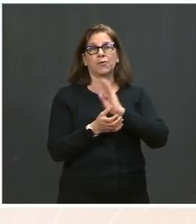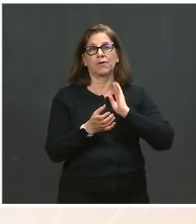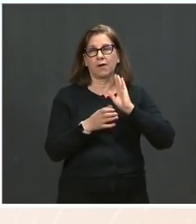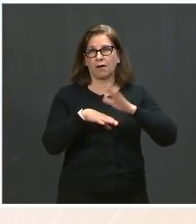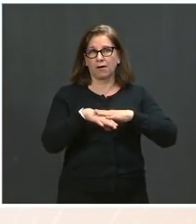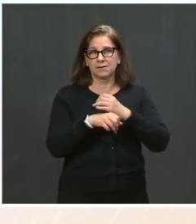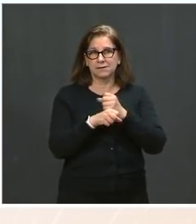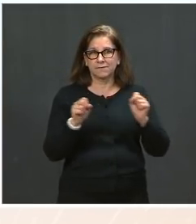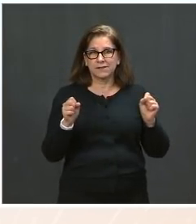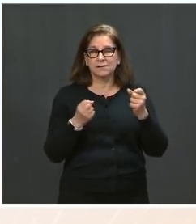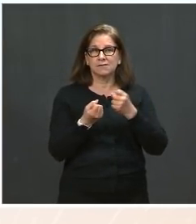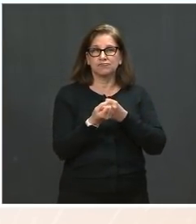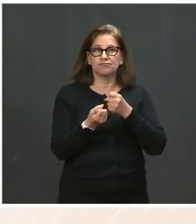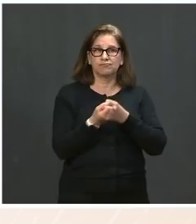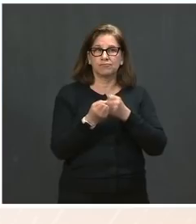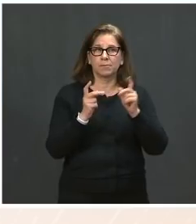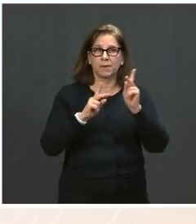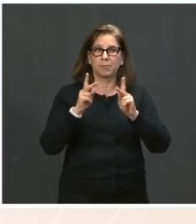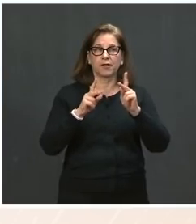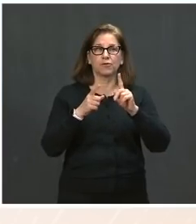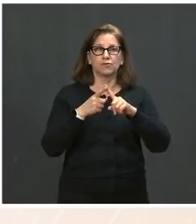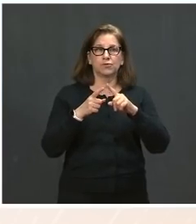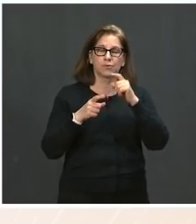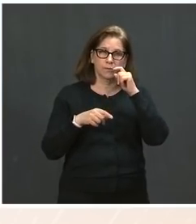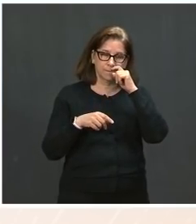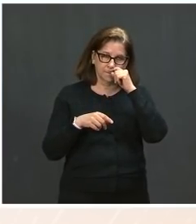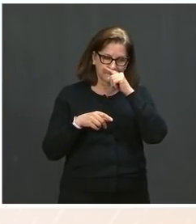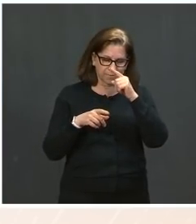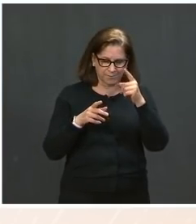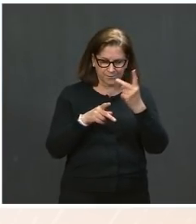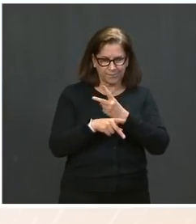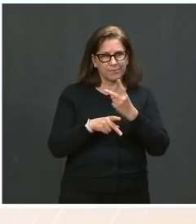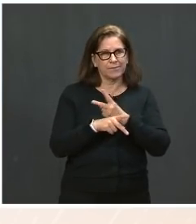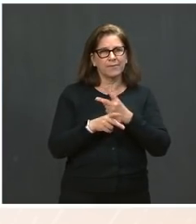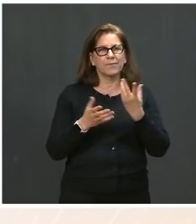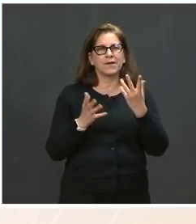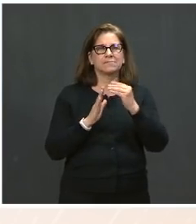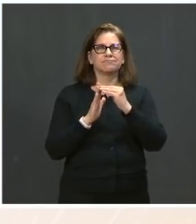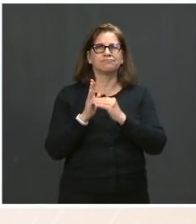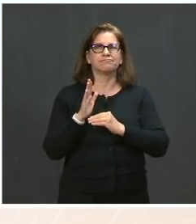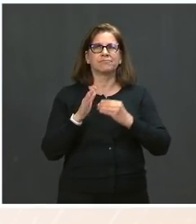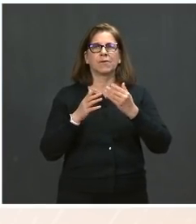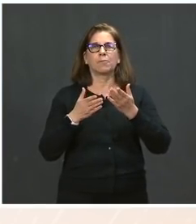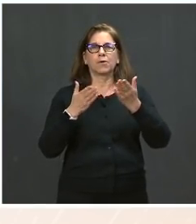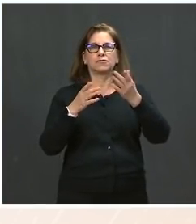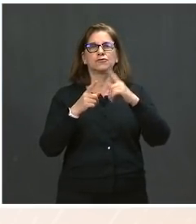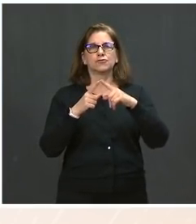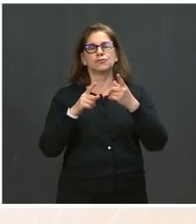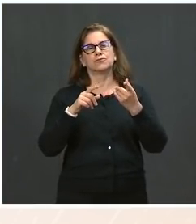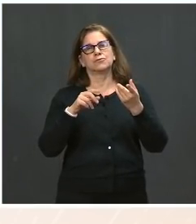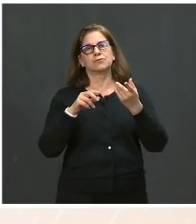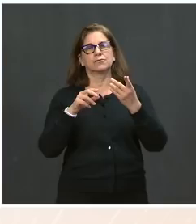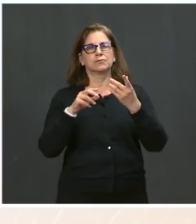look at trying to impose some of those new safety restrictions? Ms. Psaki: I certainly have to talk to him about it, but the good news is our Secretary of Transportation